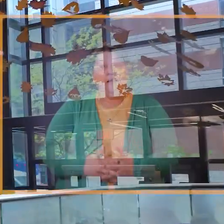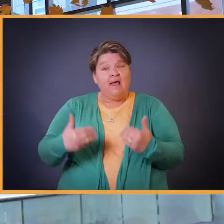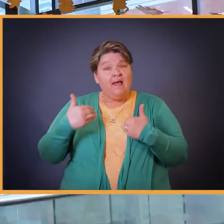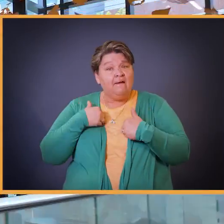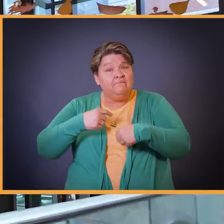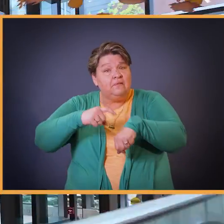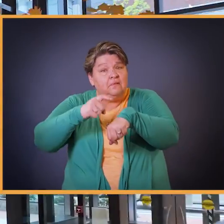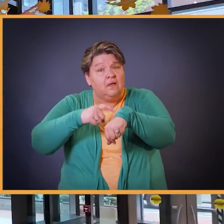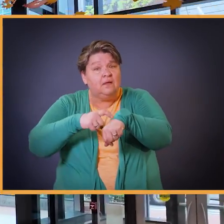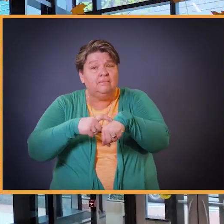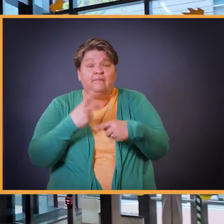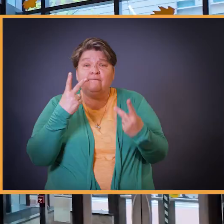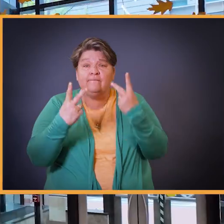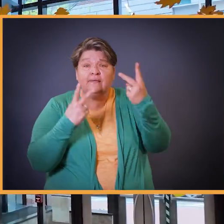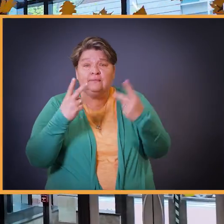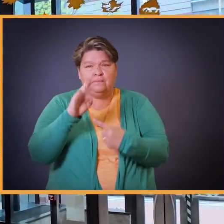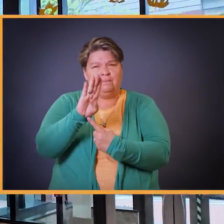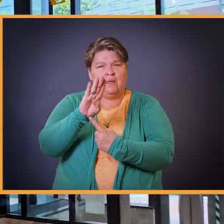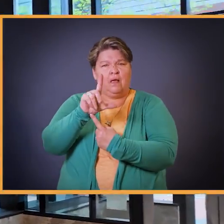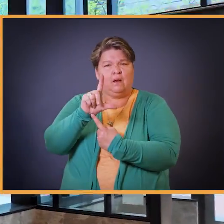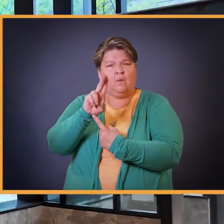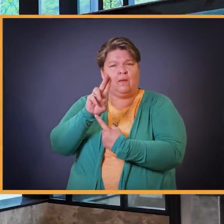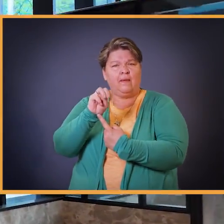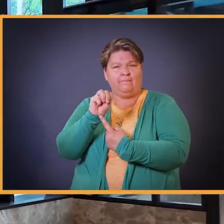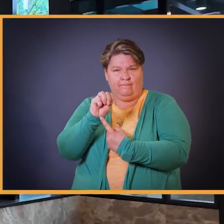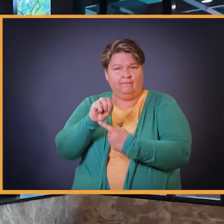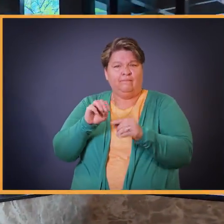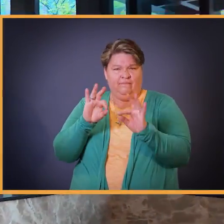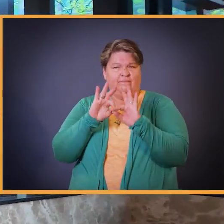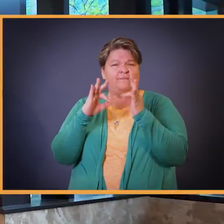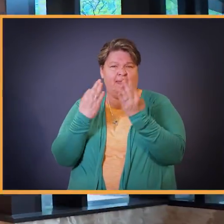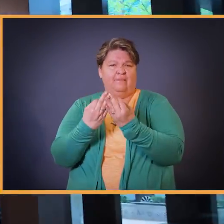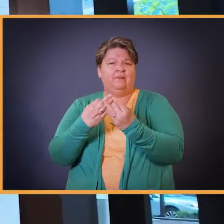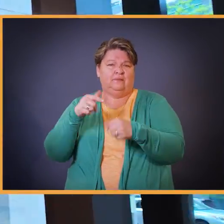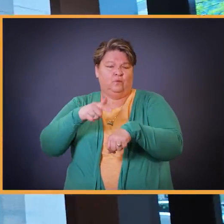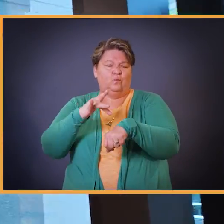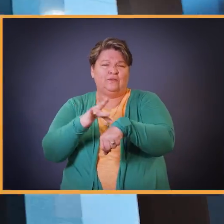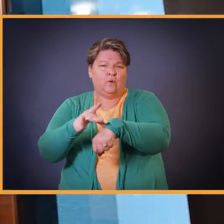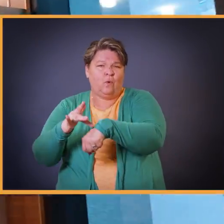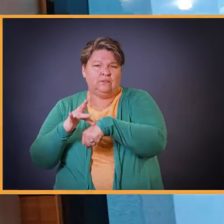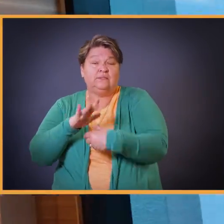If you have time, you can check out the Eleanor and Maxwell Blum Patient and Family Resource Center,